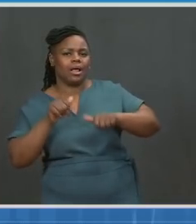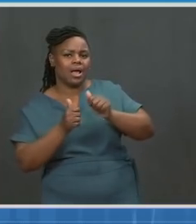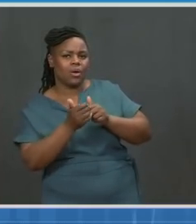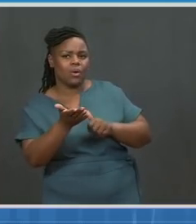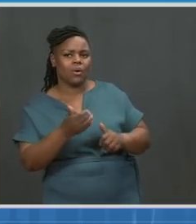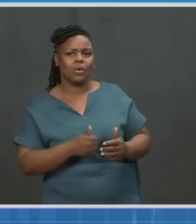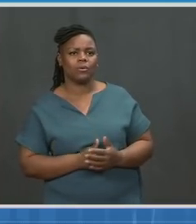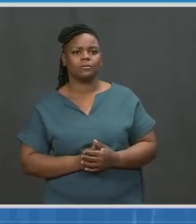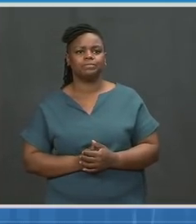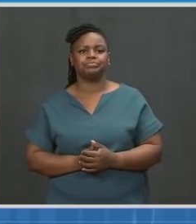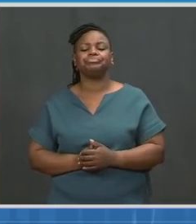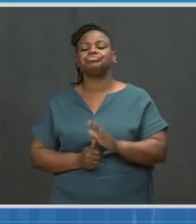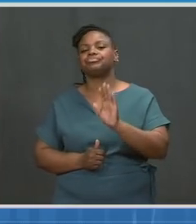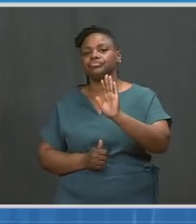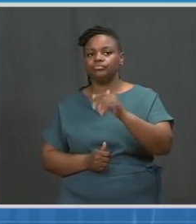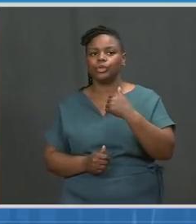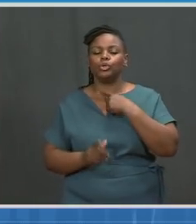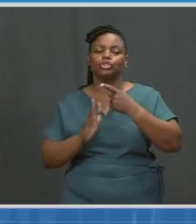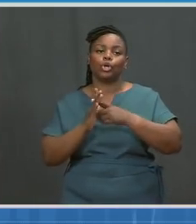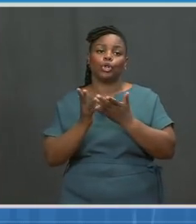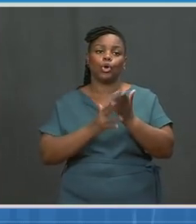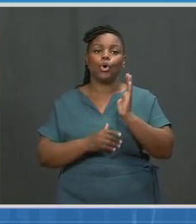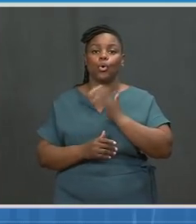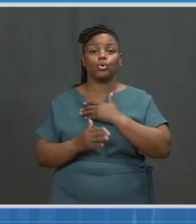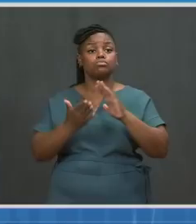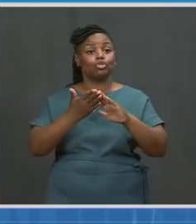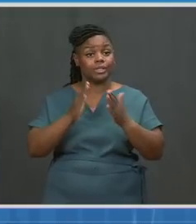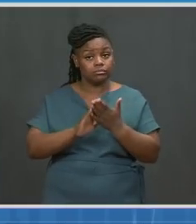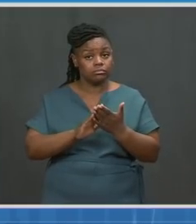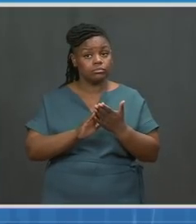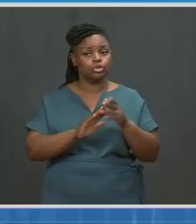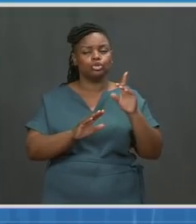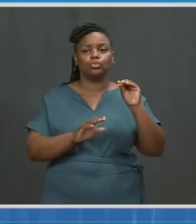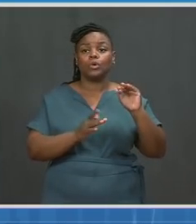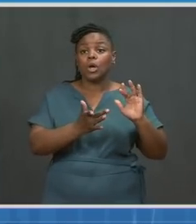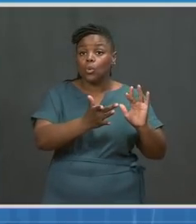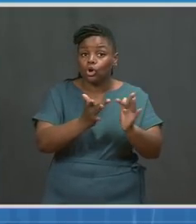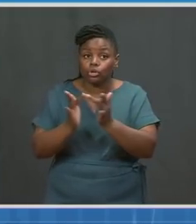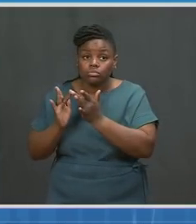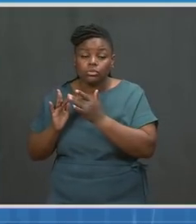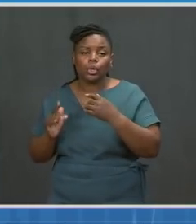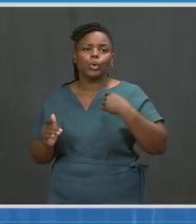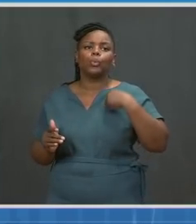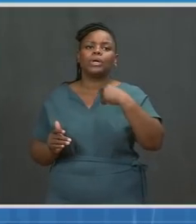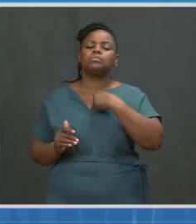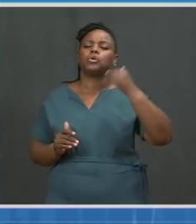through our Community Corps and doing this outreach. We knew that we were going to, first, vaccinate everybody